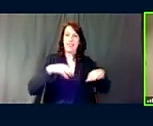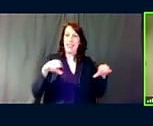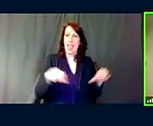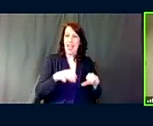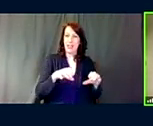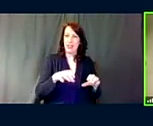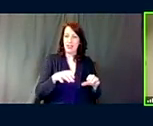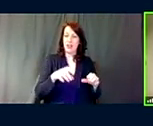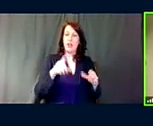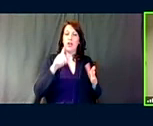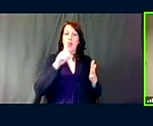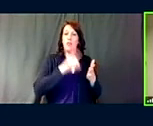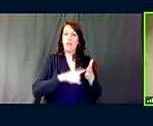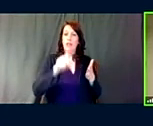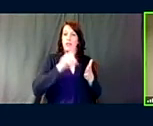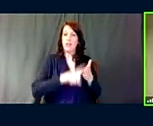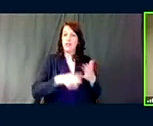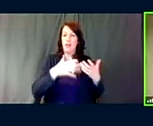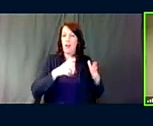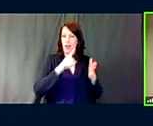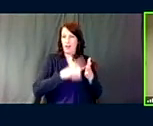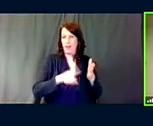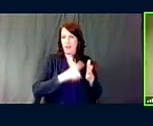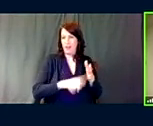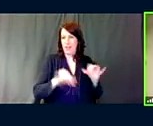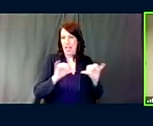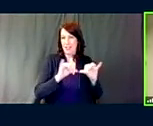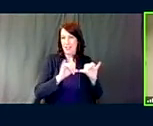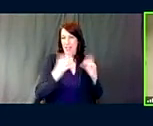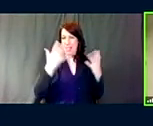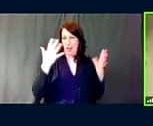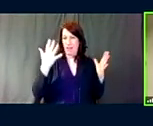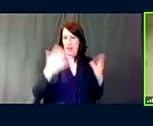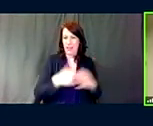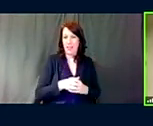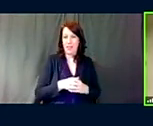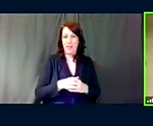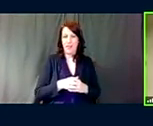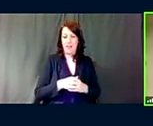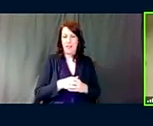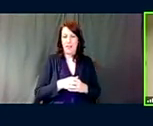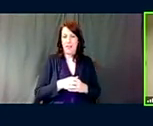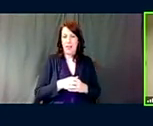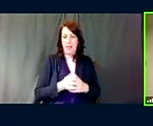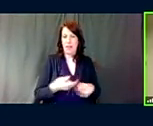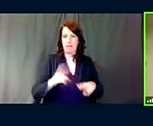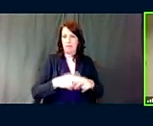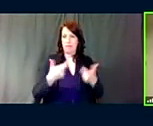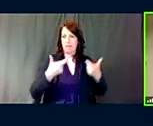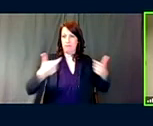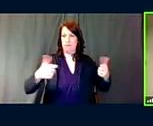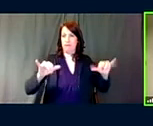THE CHAIN FROM POLICY ACTION, FROM RESEARCH, ALTHOUGH THIS WAS ALREADY RESEARCH AT SCALE, TO